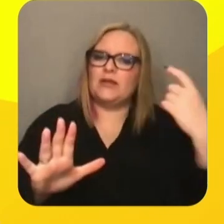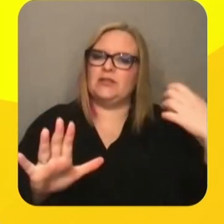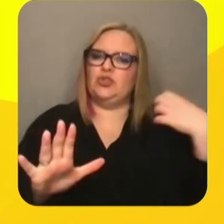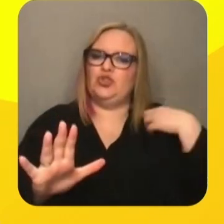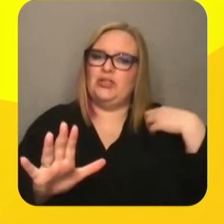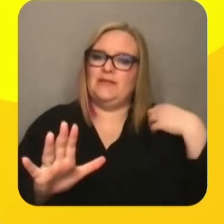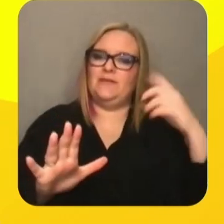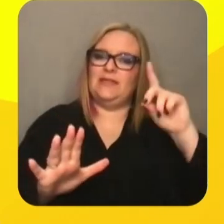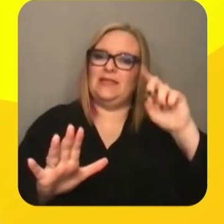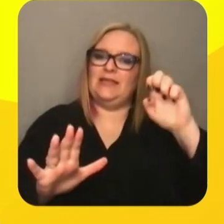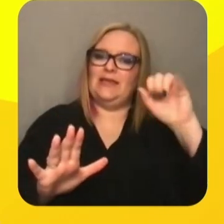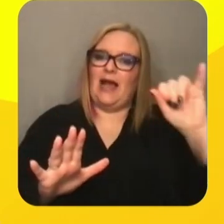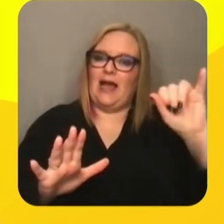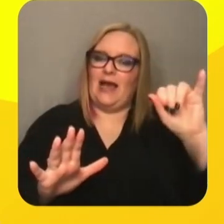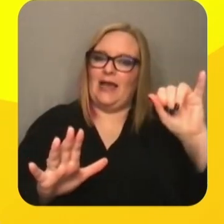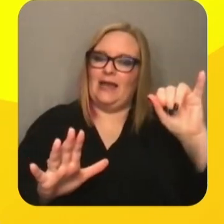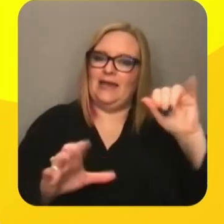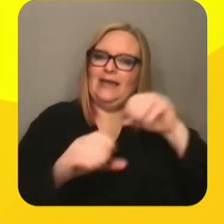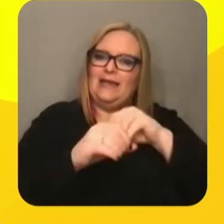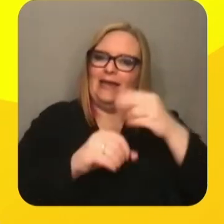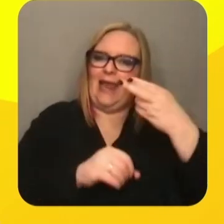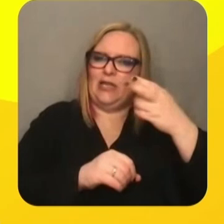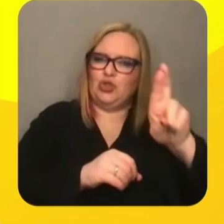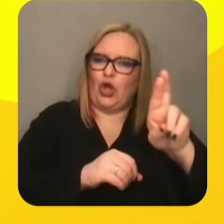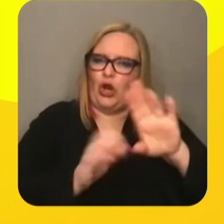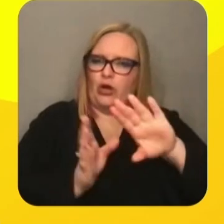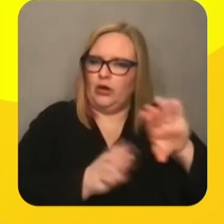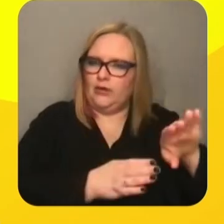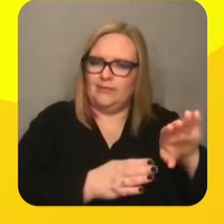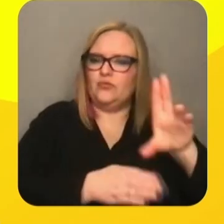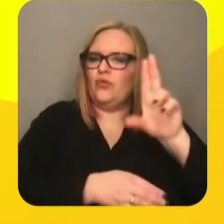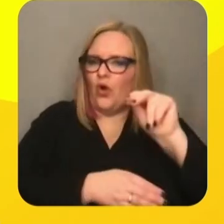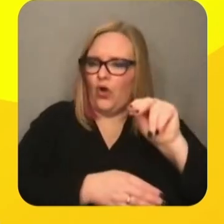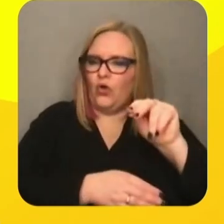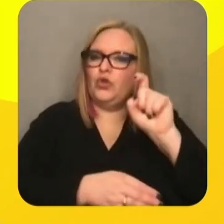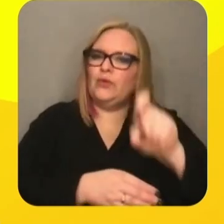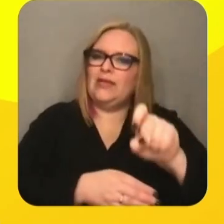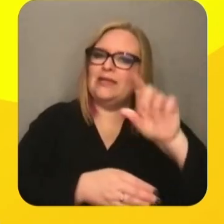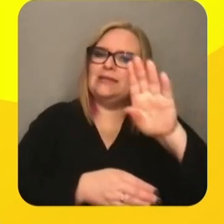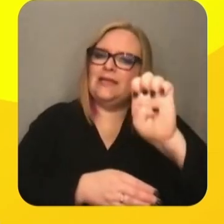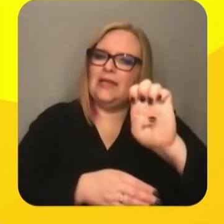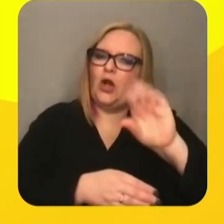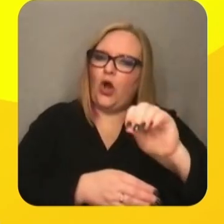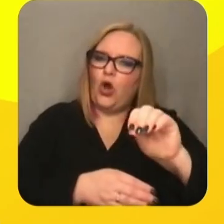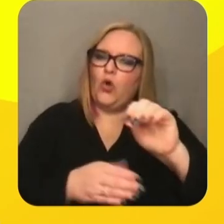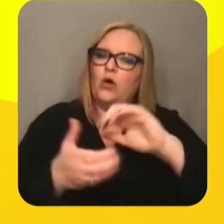So, you would need the CFO to collaborate with the CMO, with the CEO, et cetera,